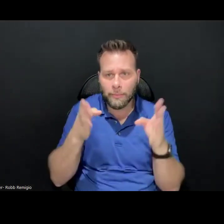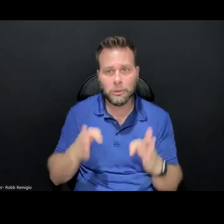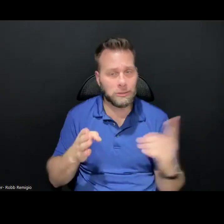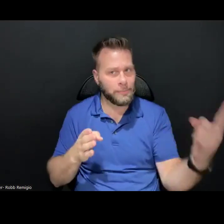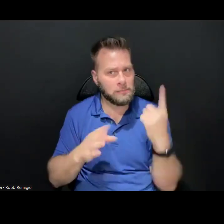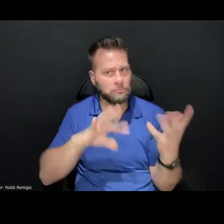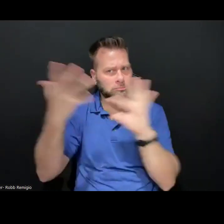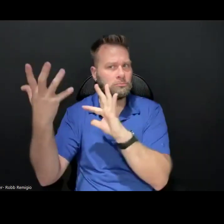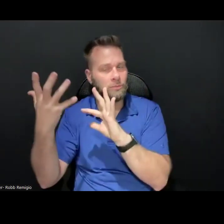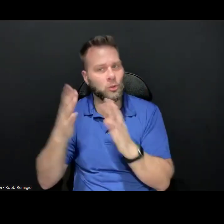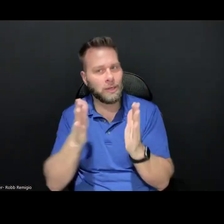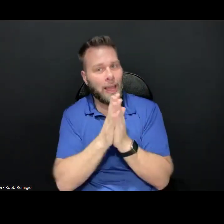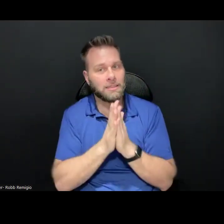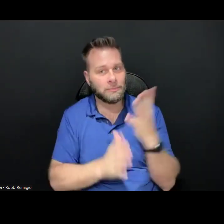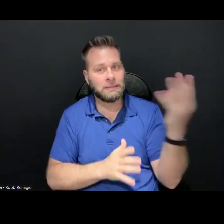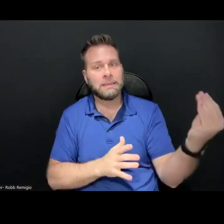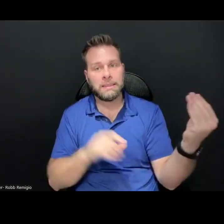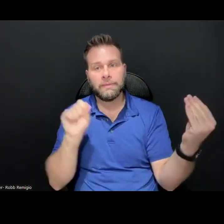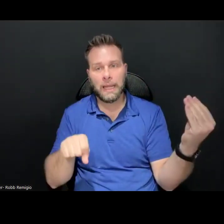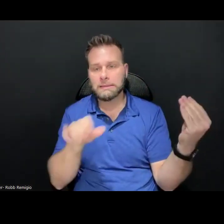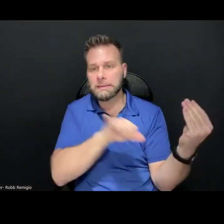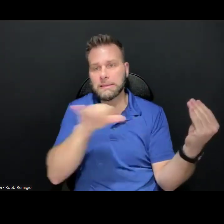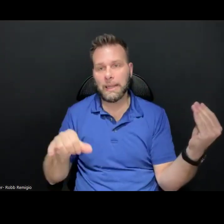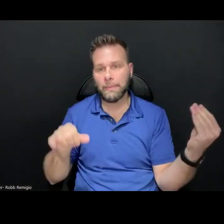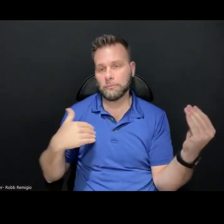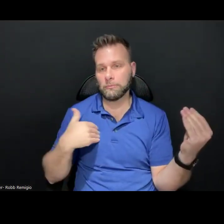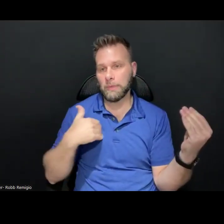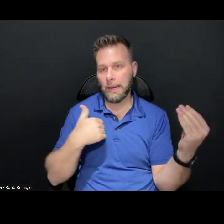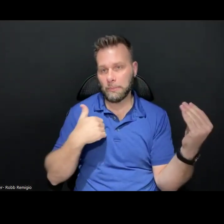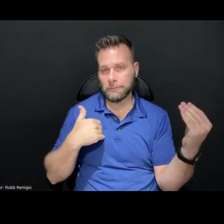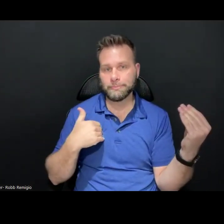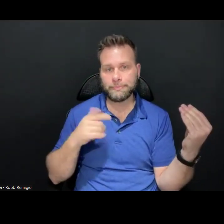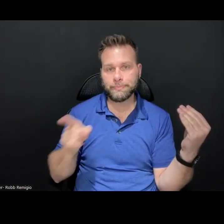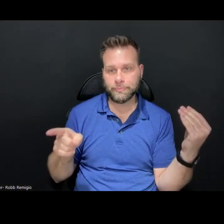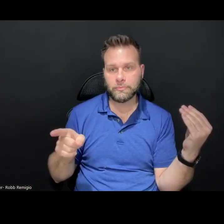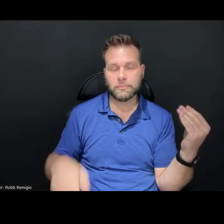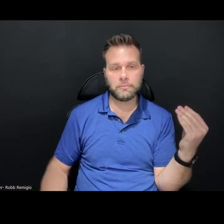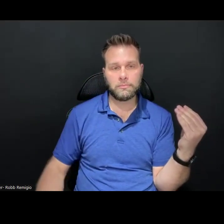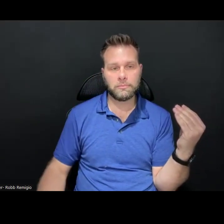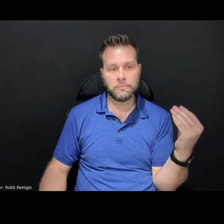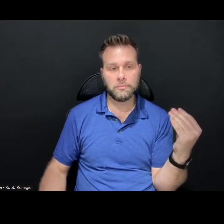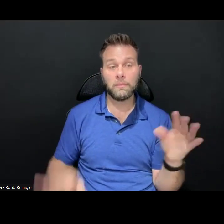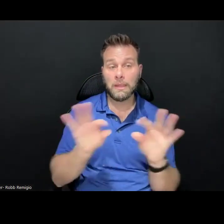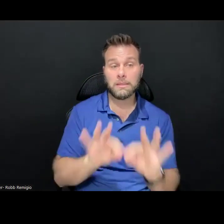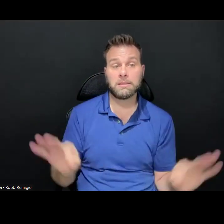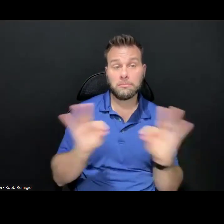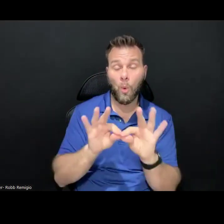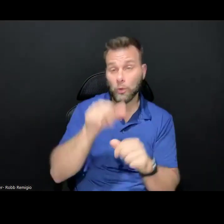any individual to leave if they were out of control, right? So, I guess just remembering